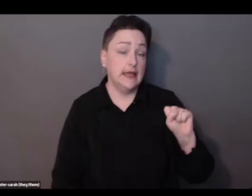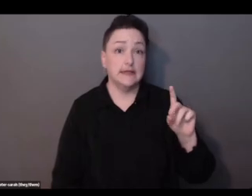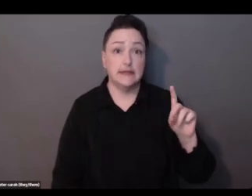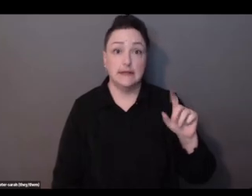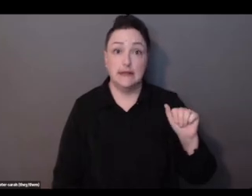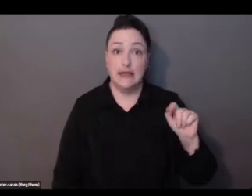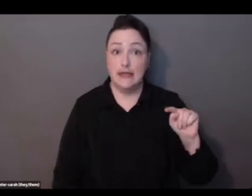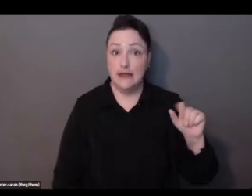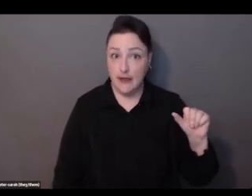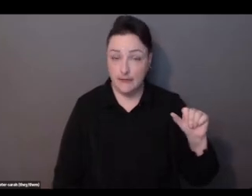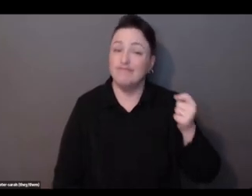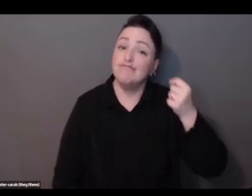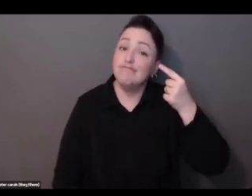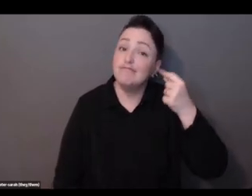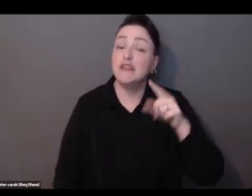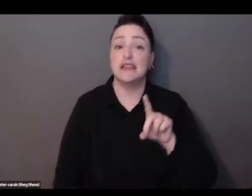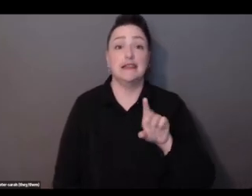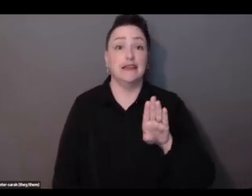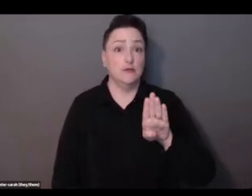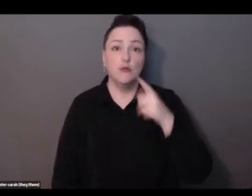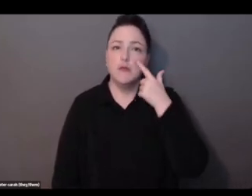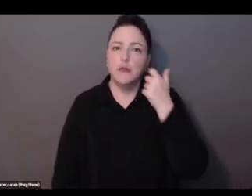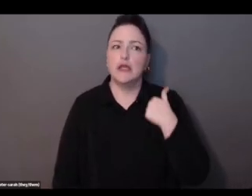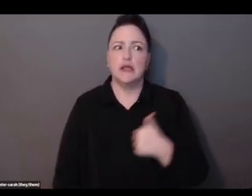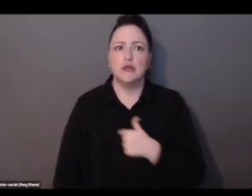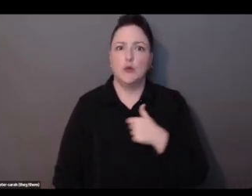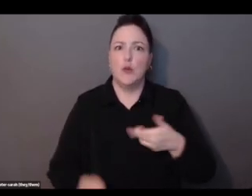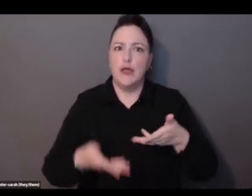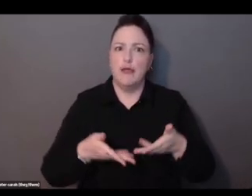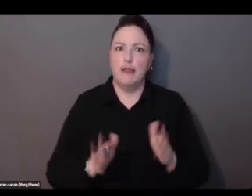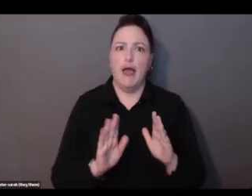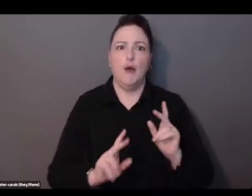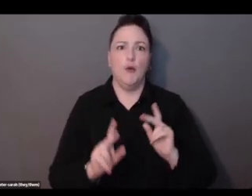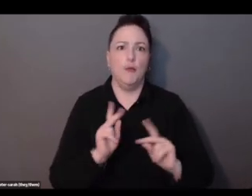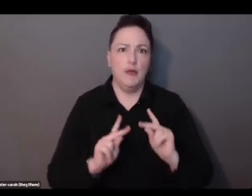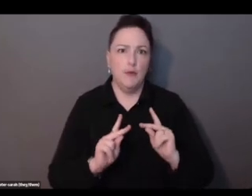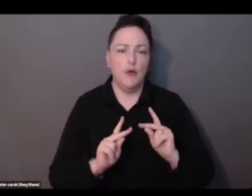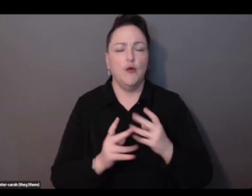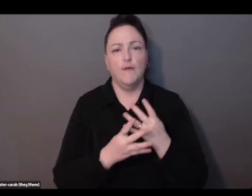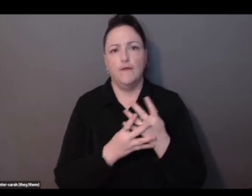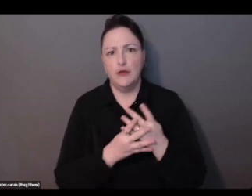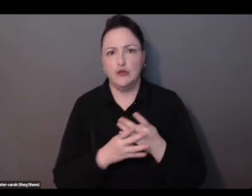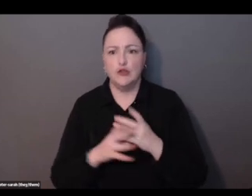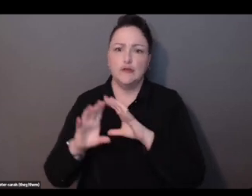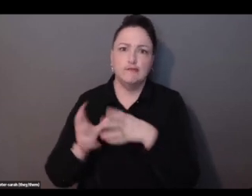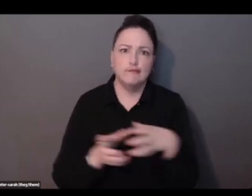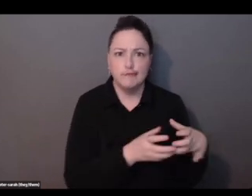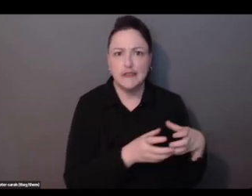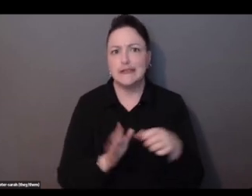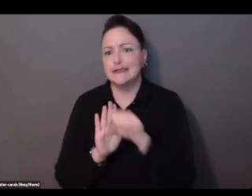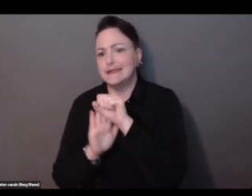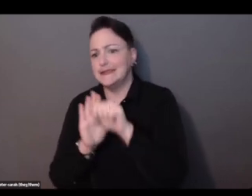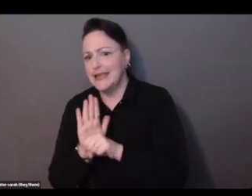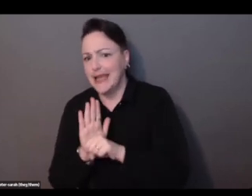because we're allowing people to filter by states and by these different demographic factors, once you apply these filters,